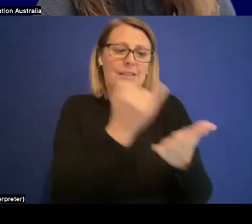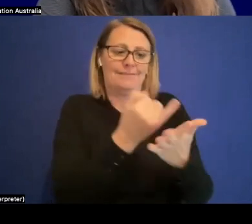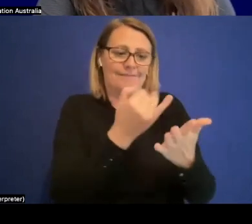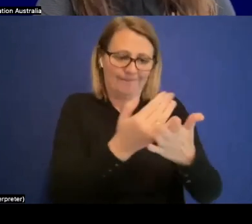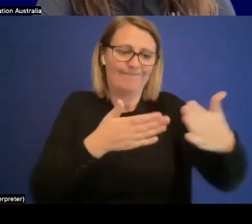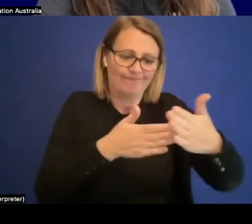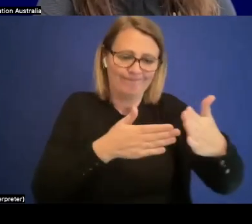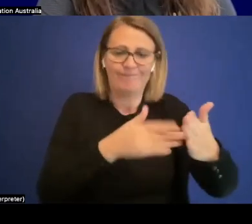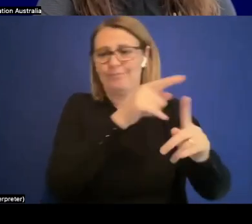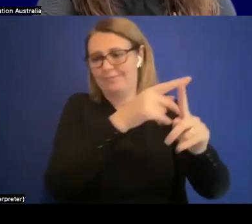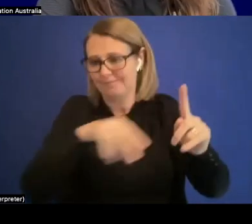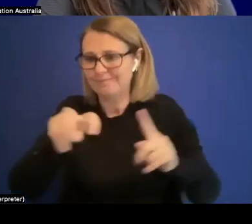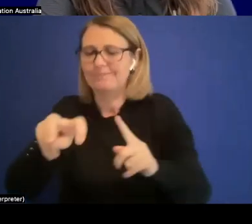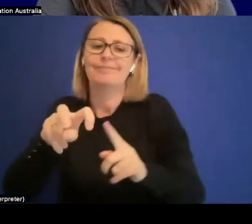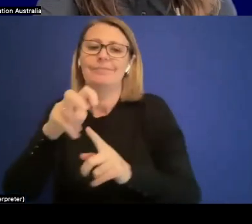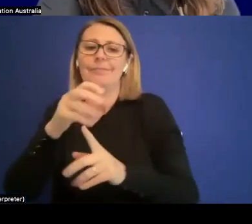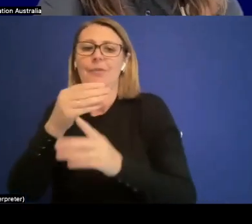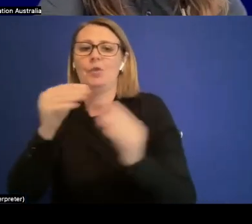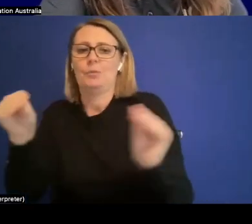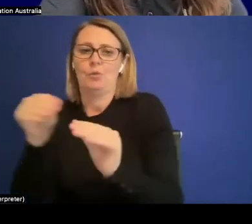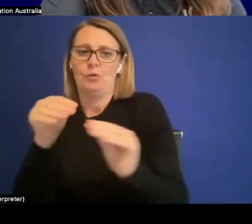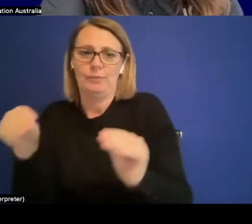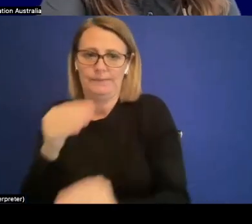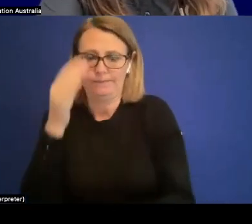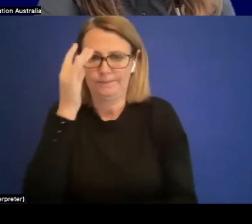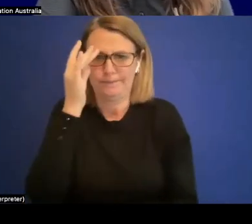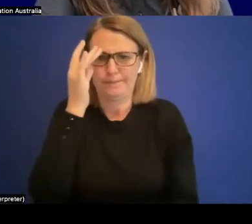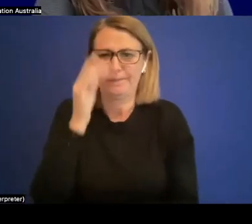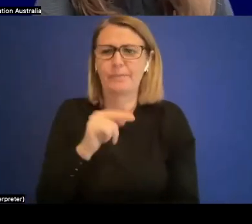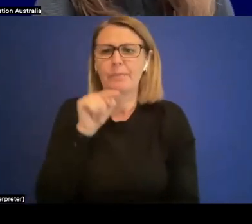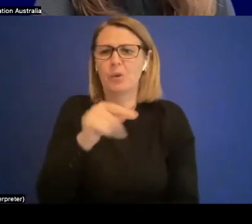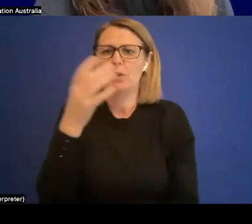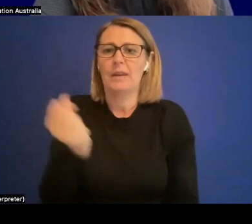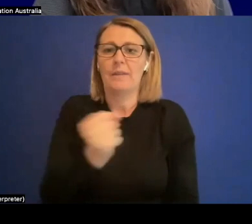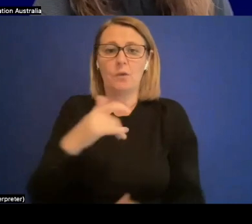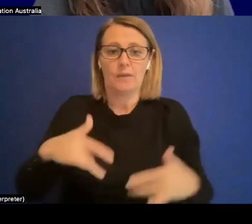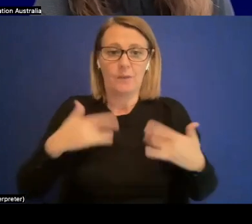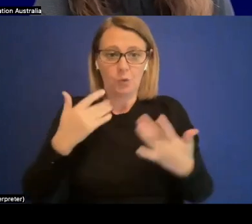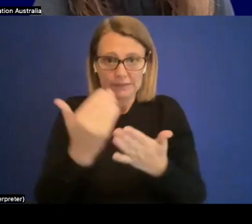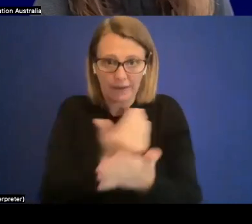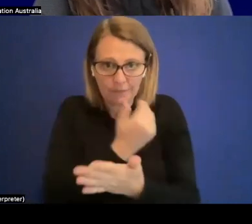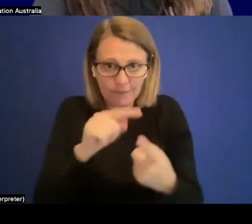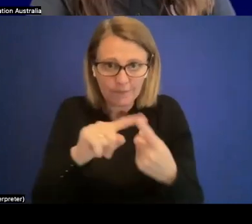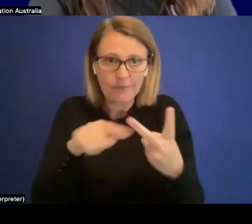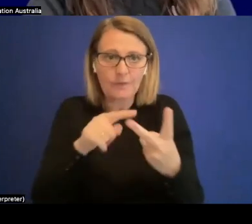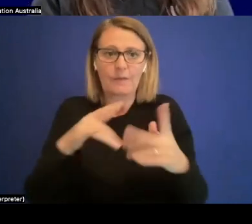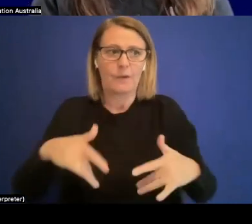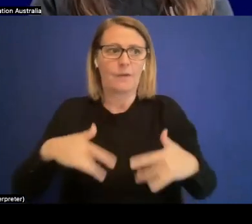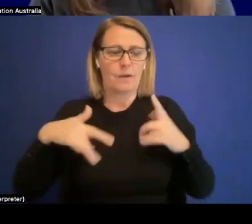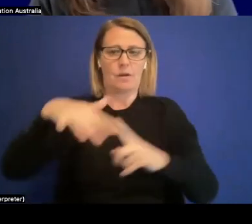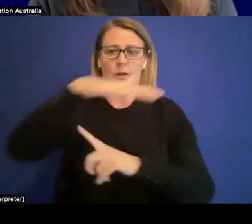a lack of movement. You have to feel safe and you have to feel oriented before you're